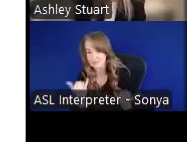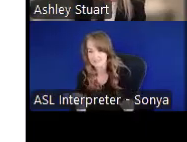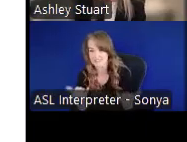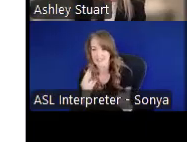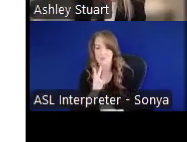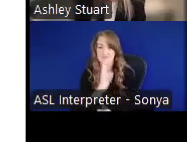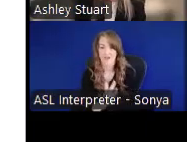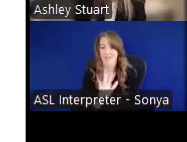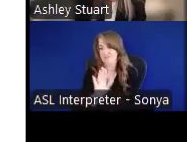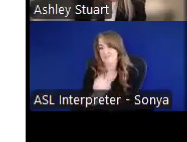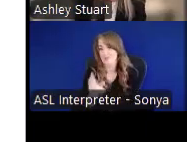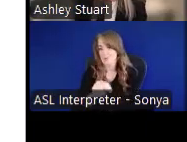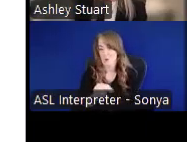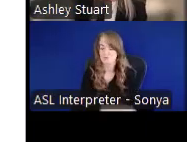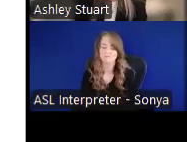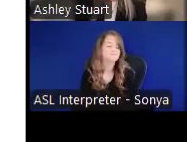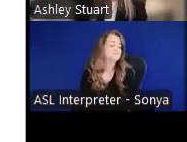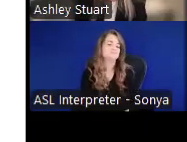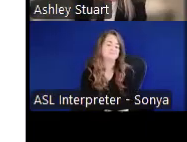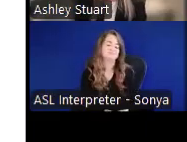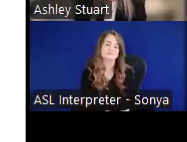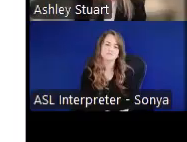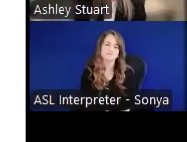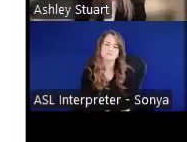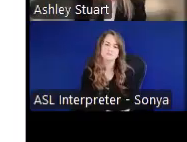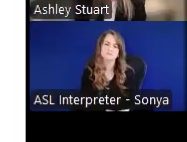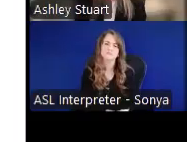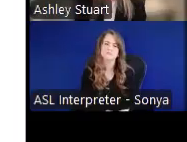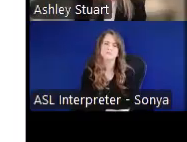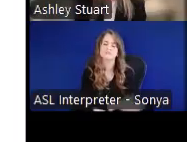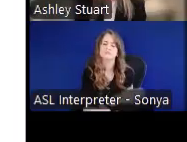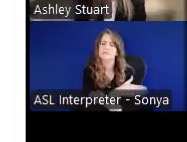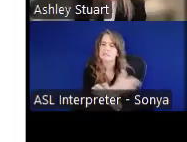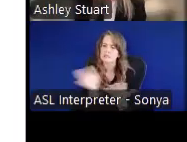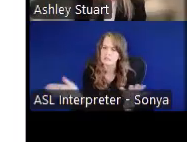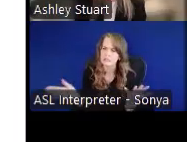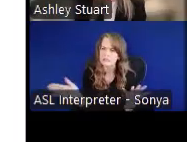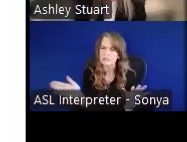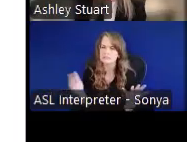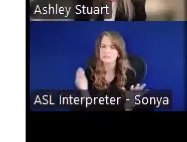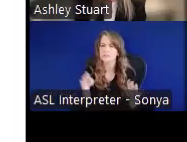own in your home, and these often are behaviors that often